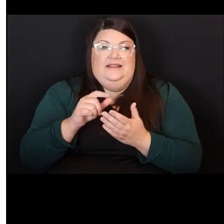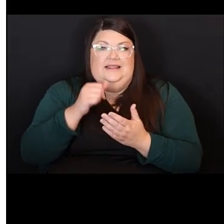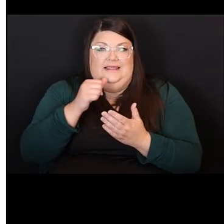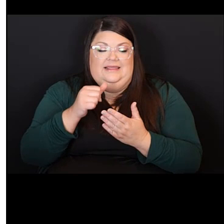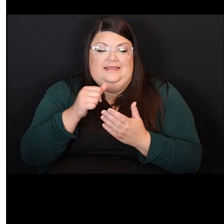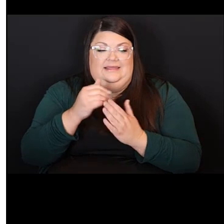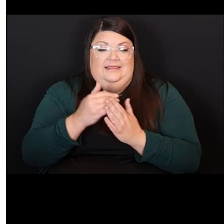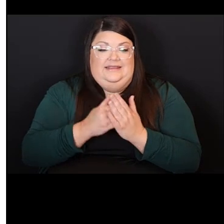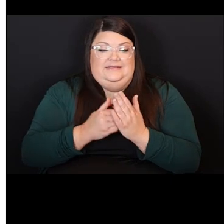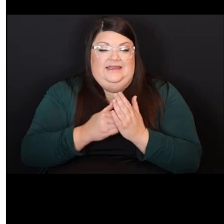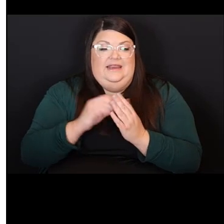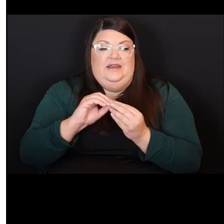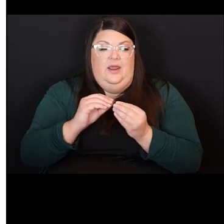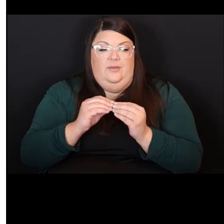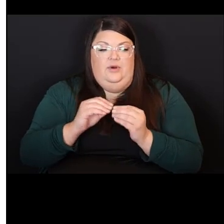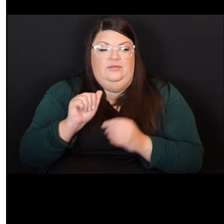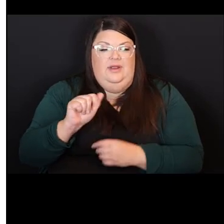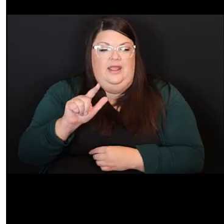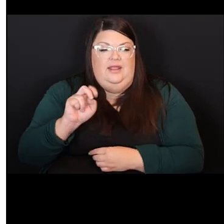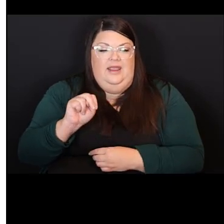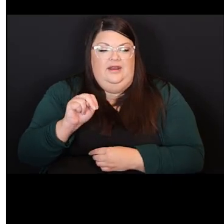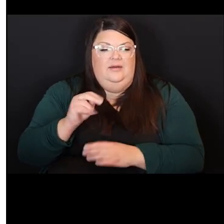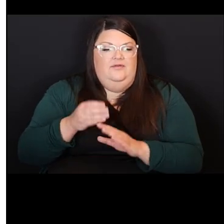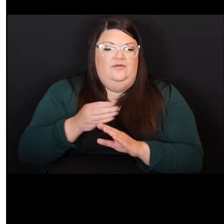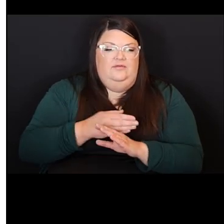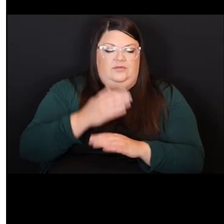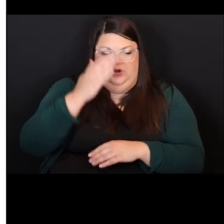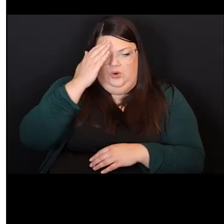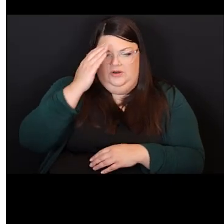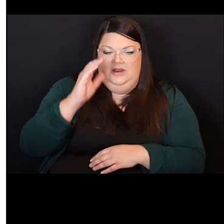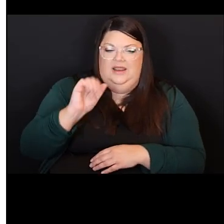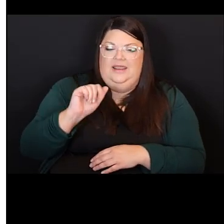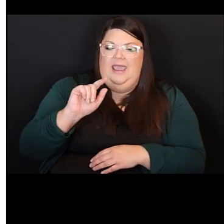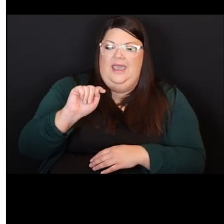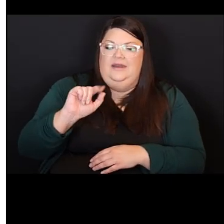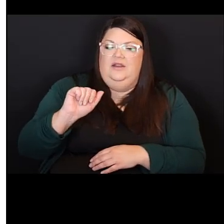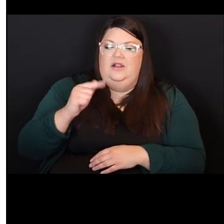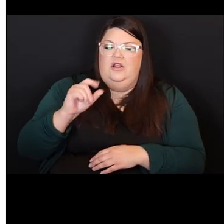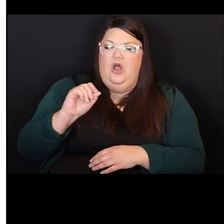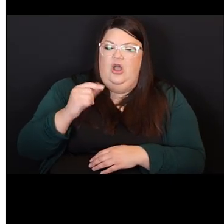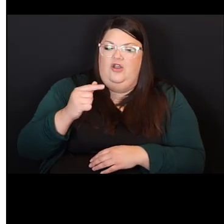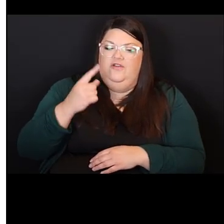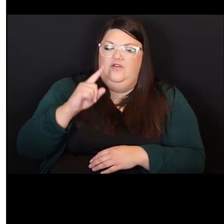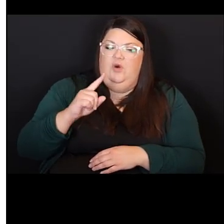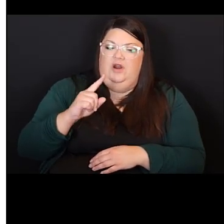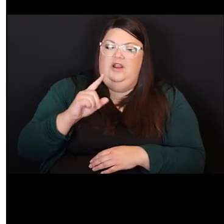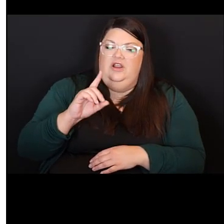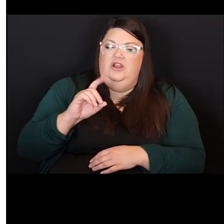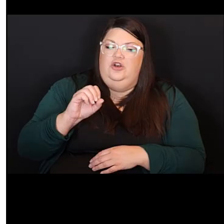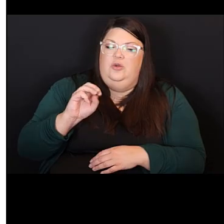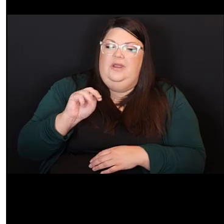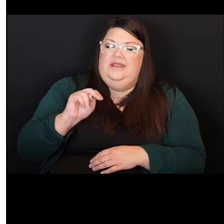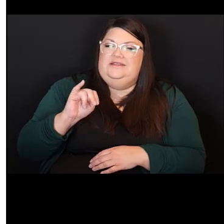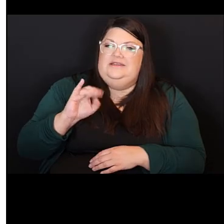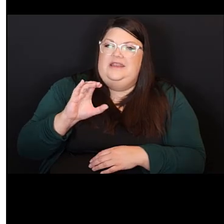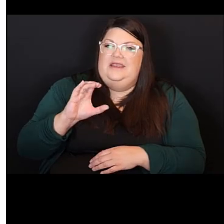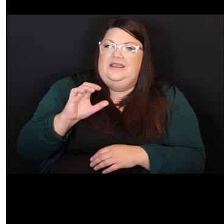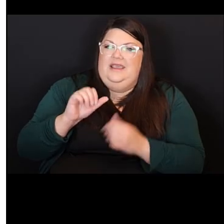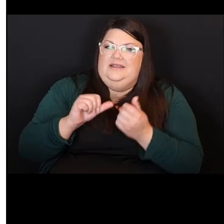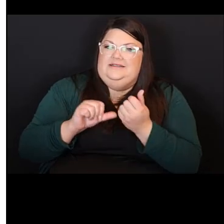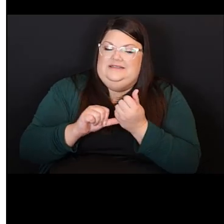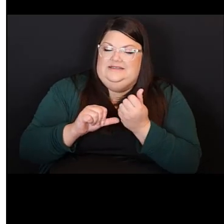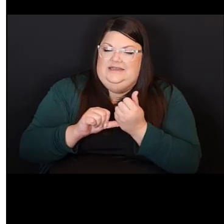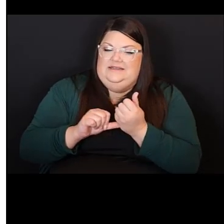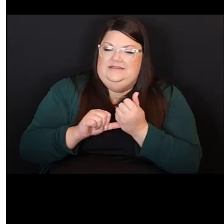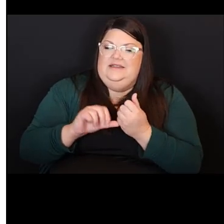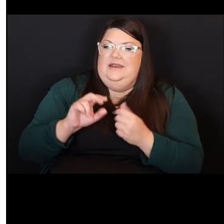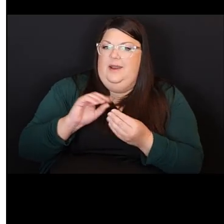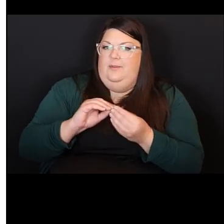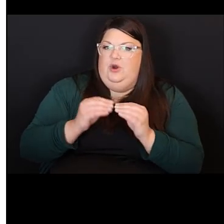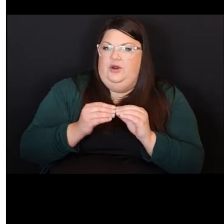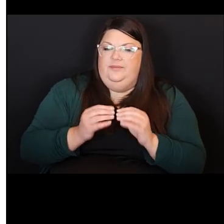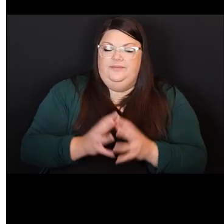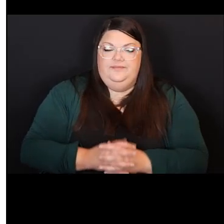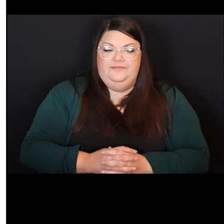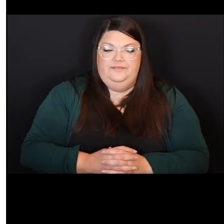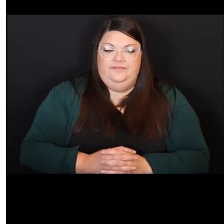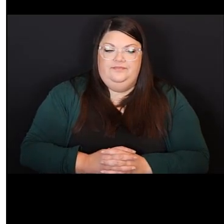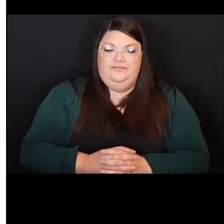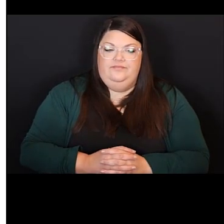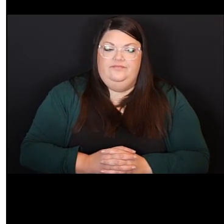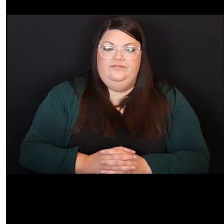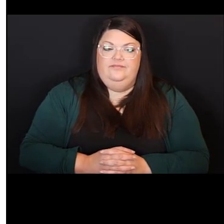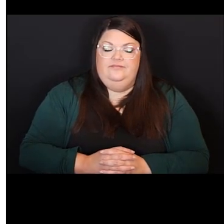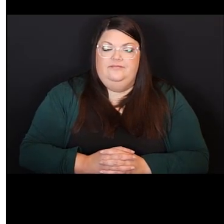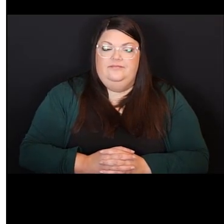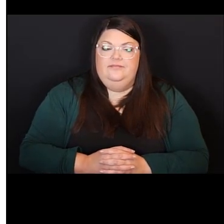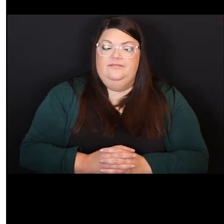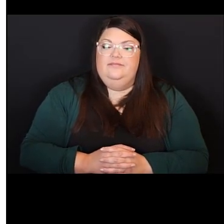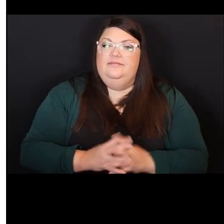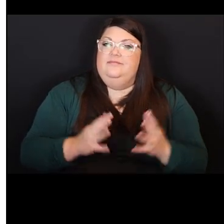formally known as the Catalog for Domestic Assistance (CFDA) number.